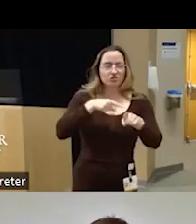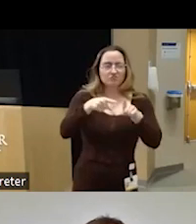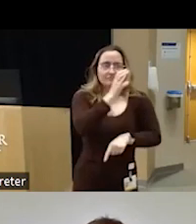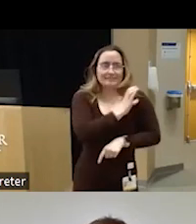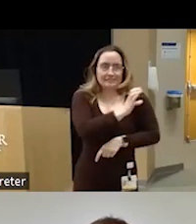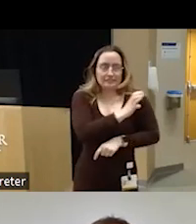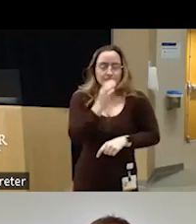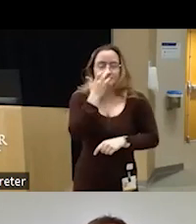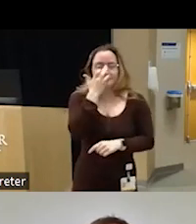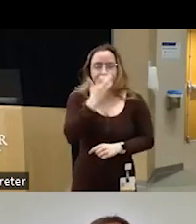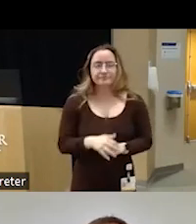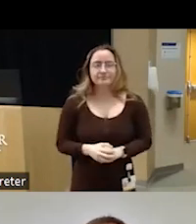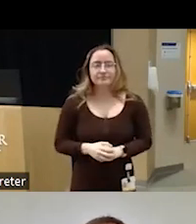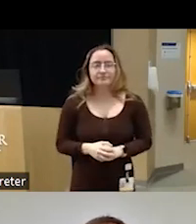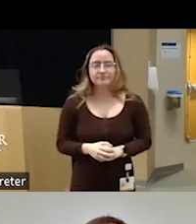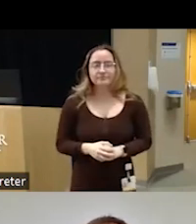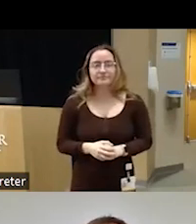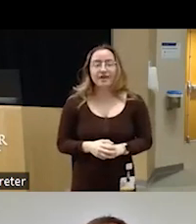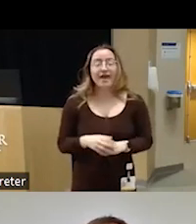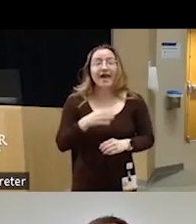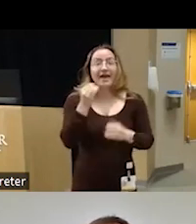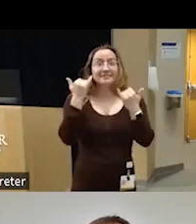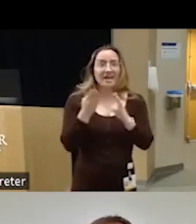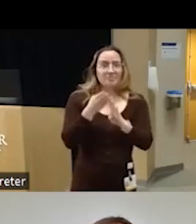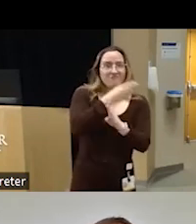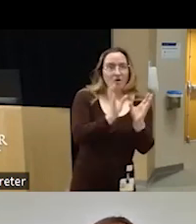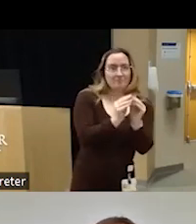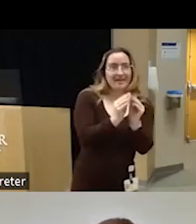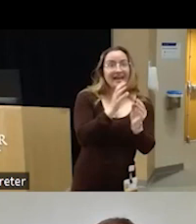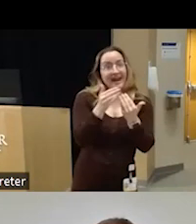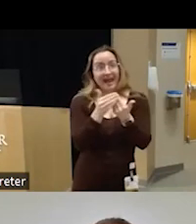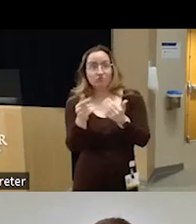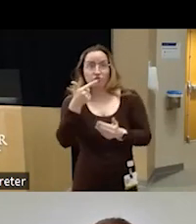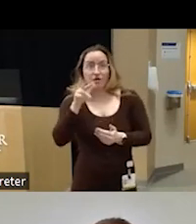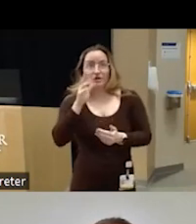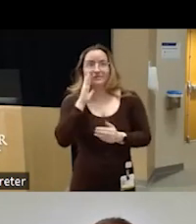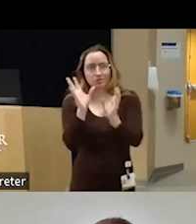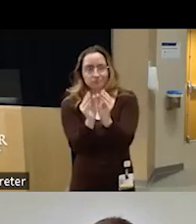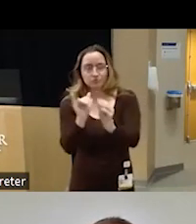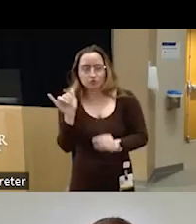today and we'll talk to others later after the grand rounds to deepen that route.